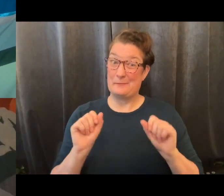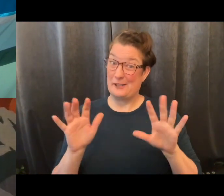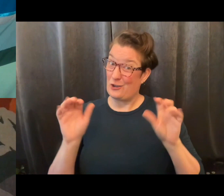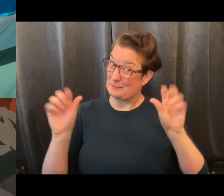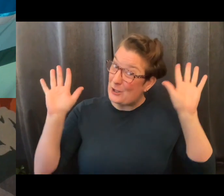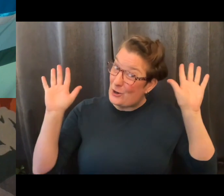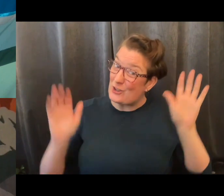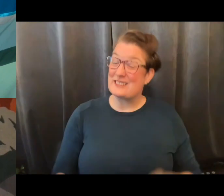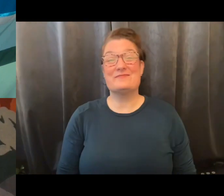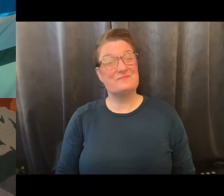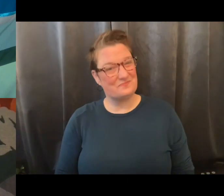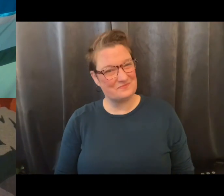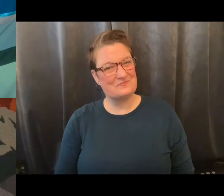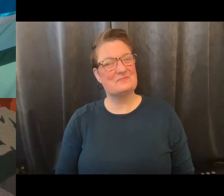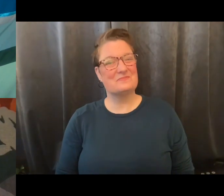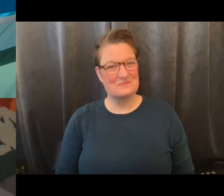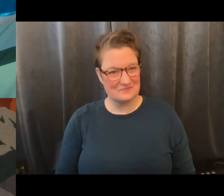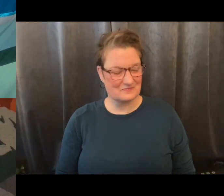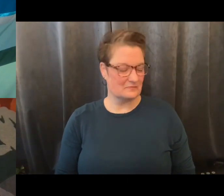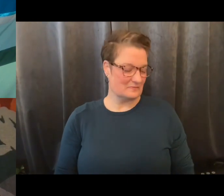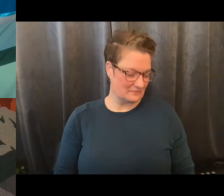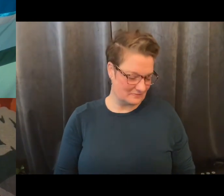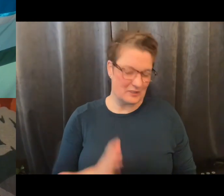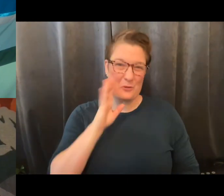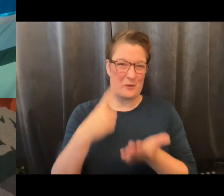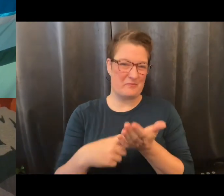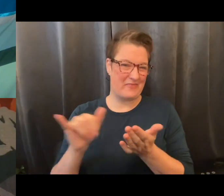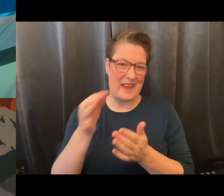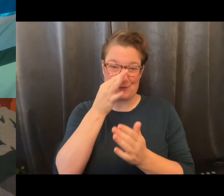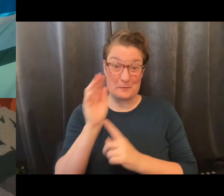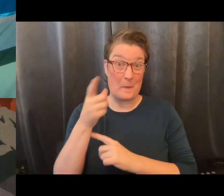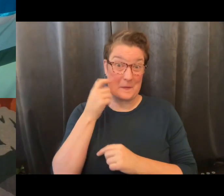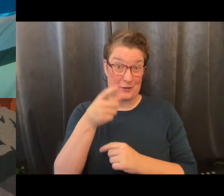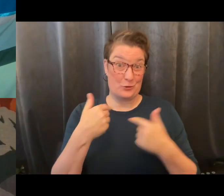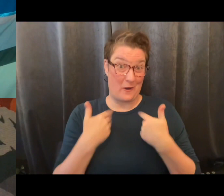Um, which we'll, we'll get more into in a moment cause you have an offering around miracles. Rebekah: oh yeah